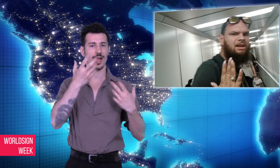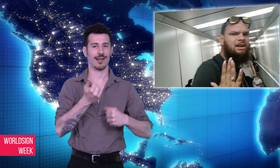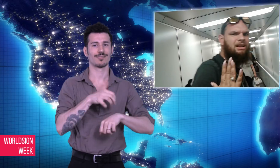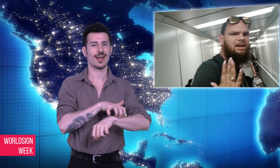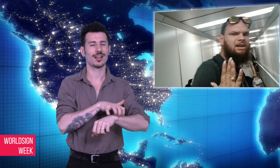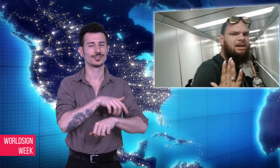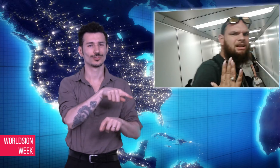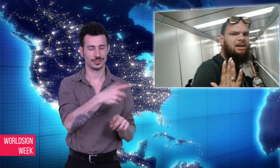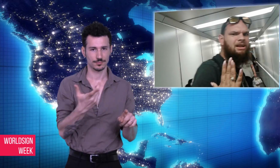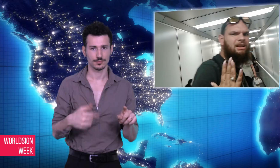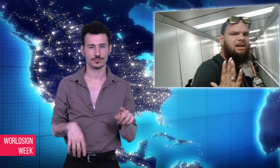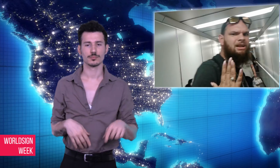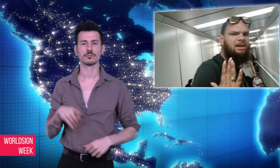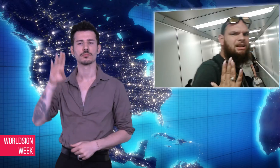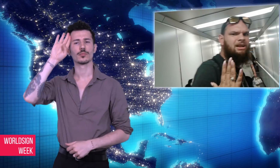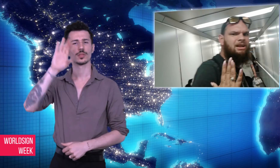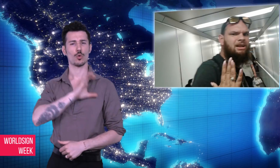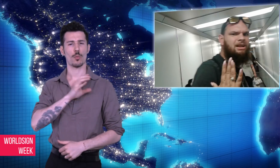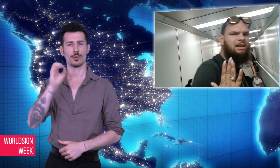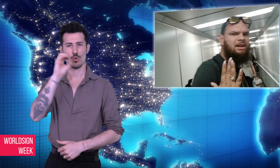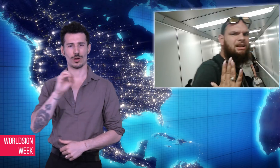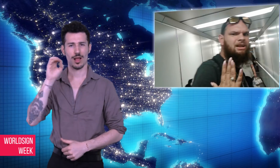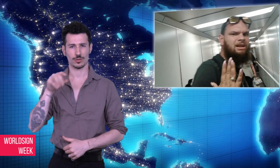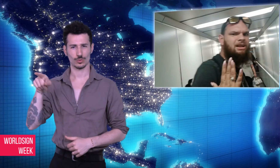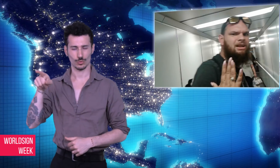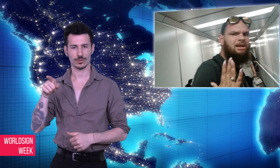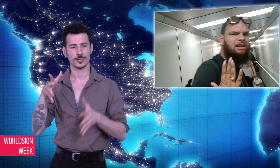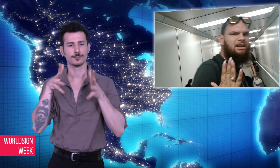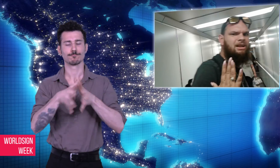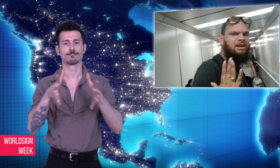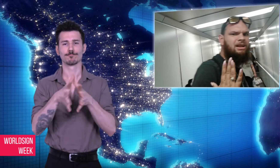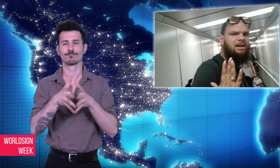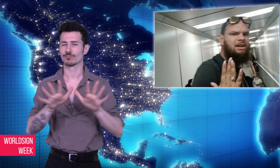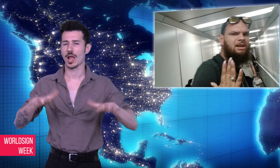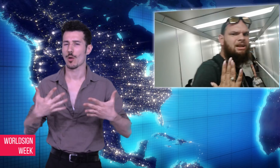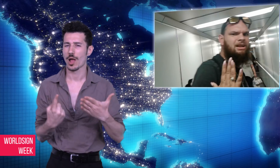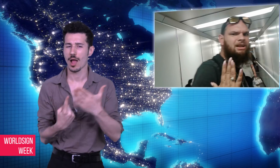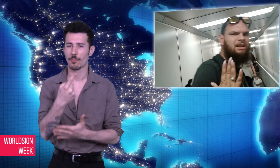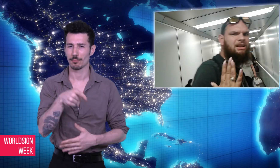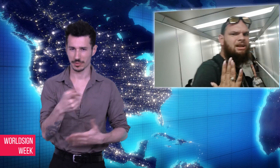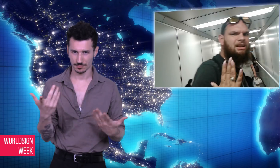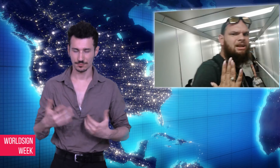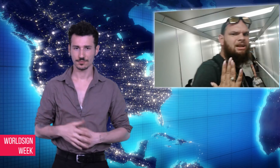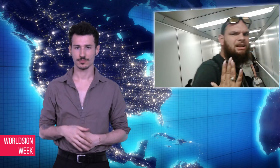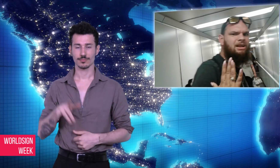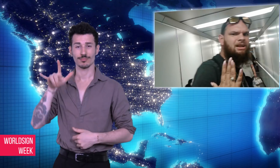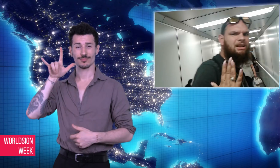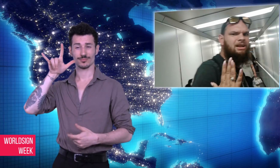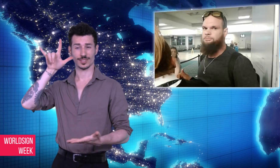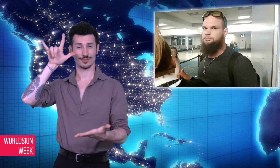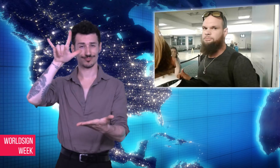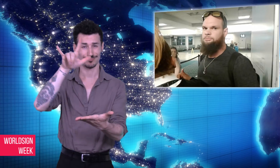the dog was getting up, when according to the Orlando Police